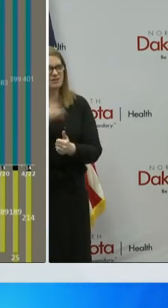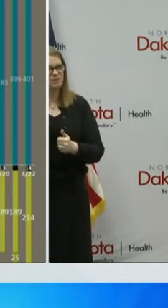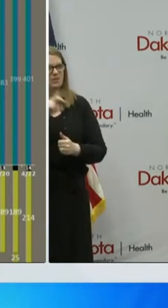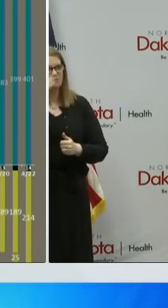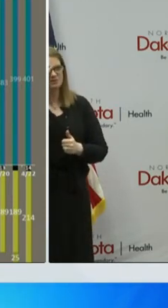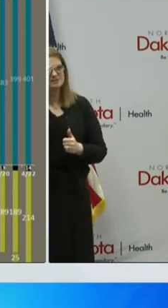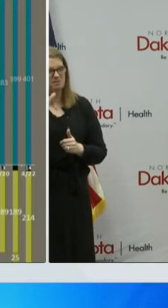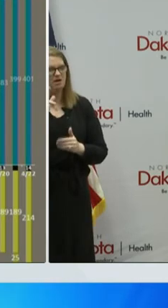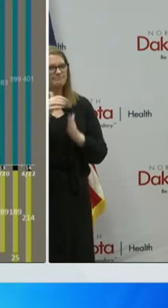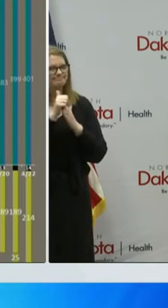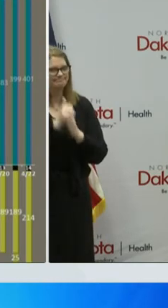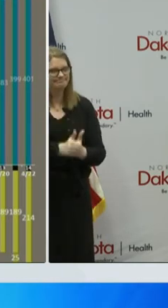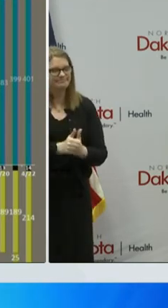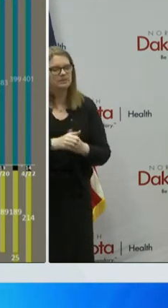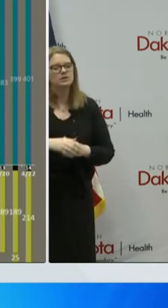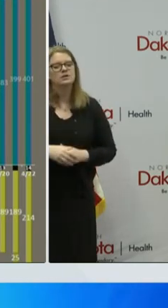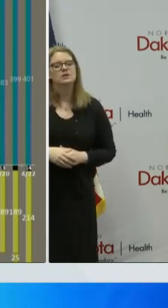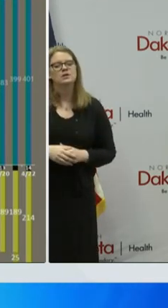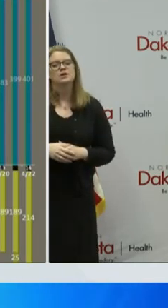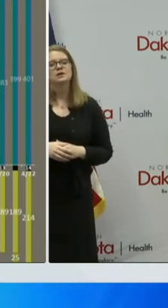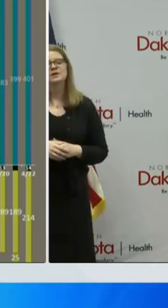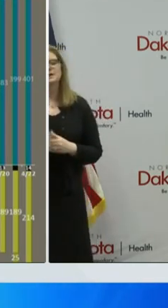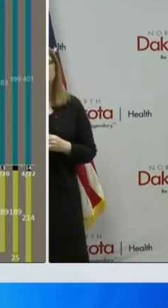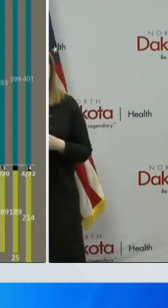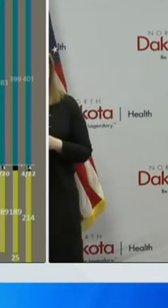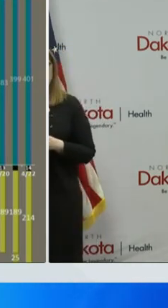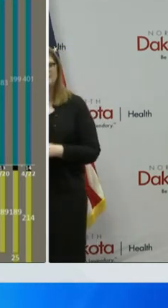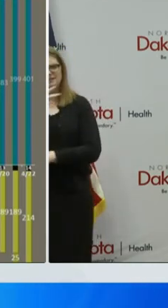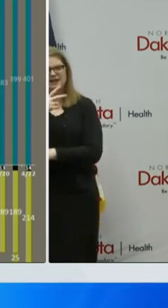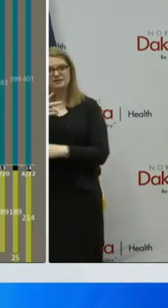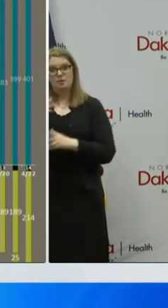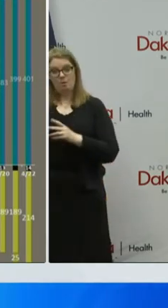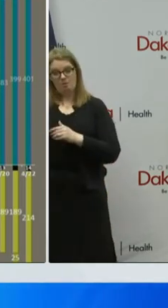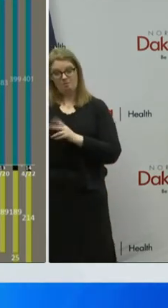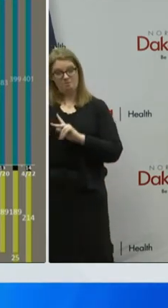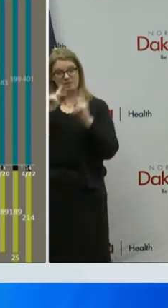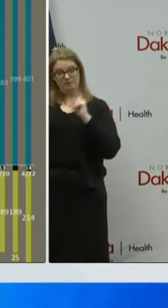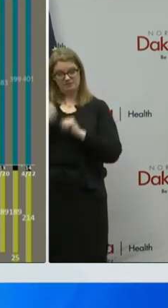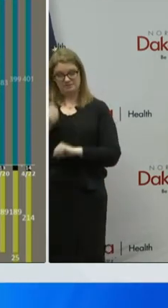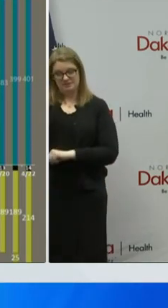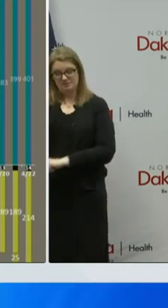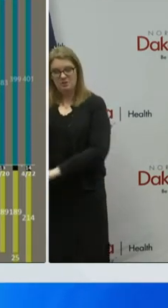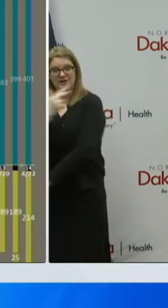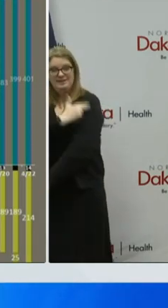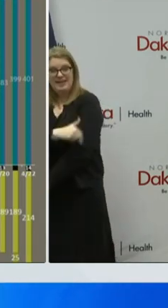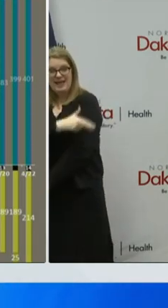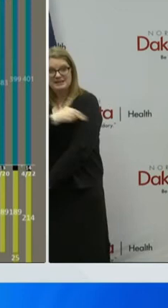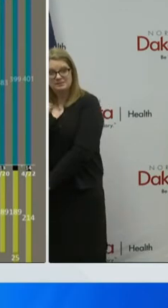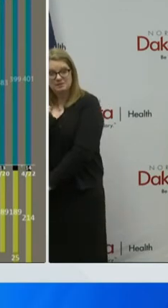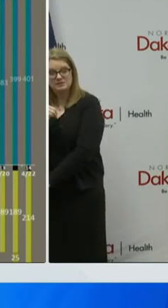CONTINUING TO PRACTICE ALL THE NORTH DAKOTA SMART GUIDELINES. ONE THING TO REMEMBER ABOUT